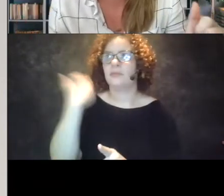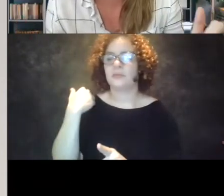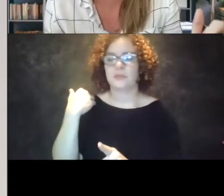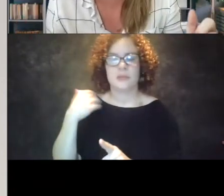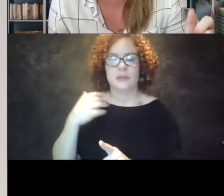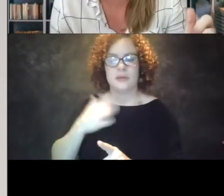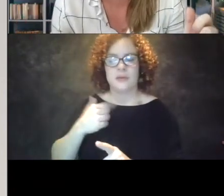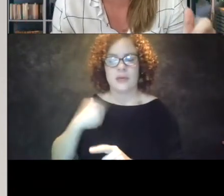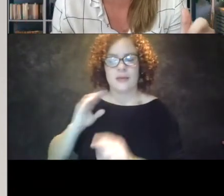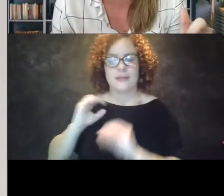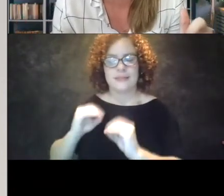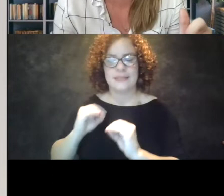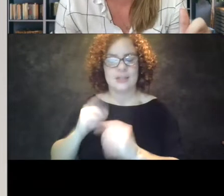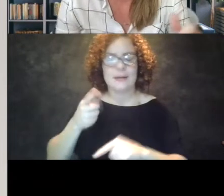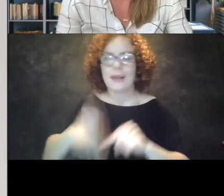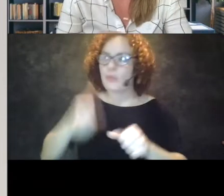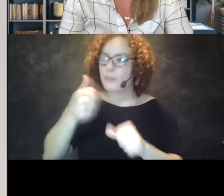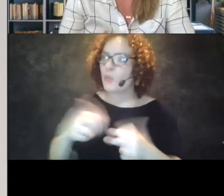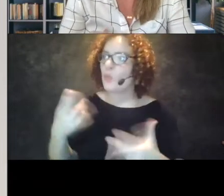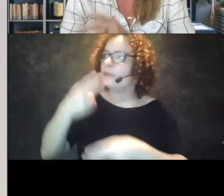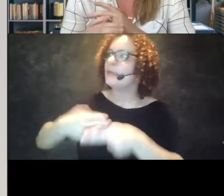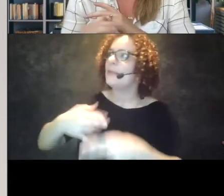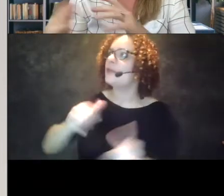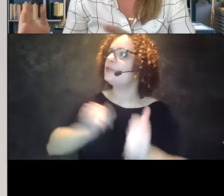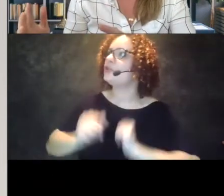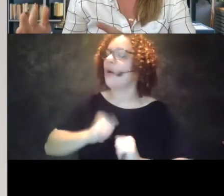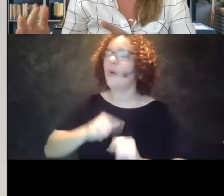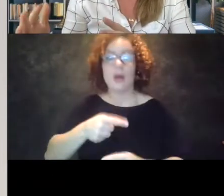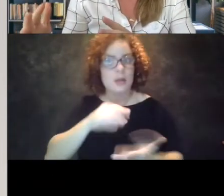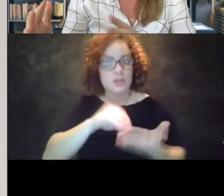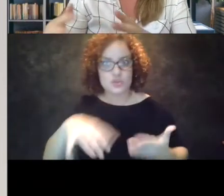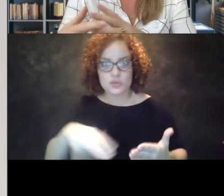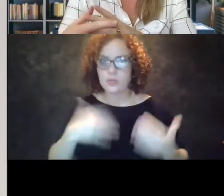was called and they would never stop talking about it. But it was very age appropriate